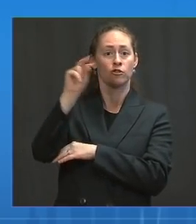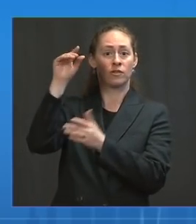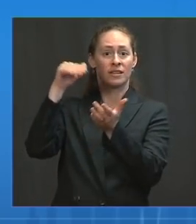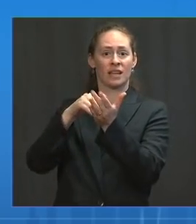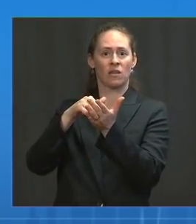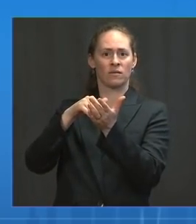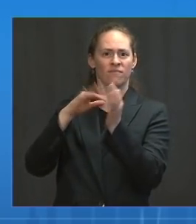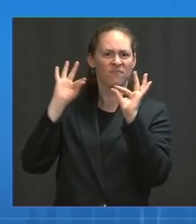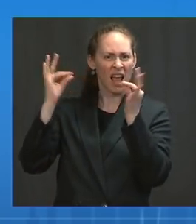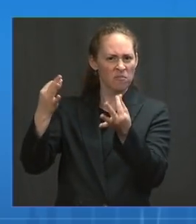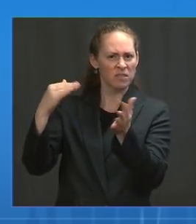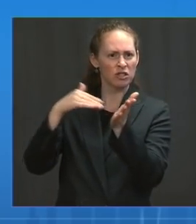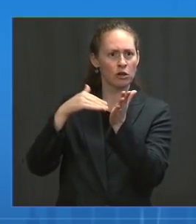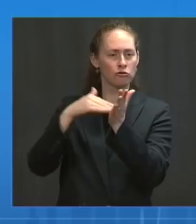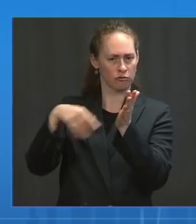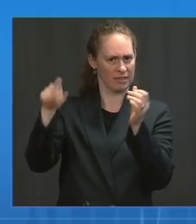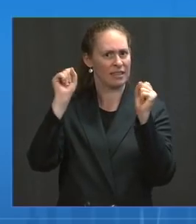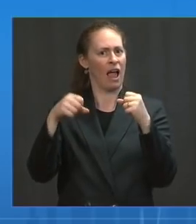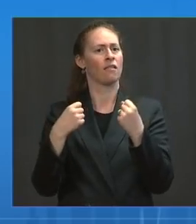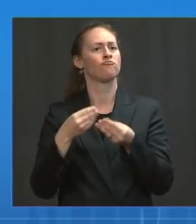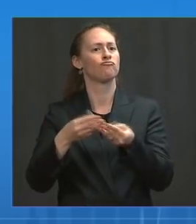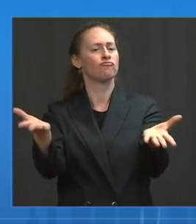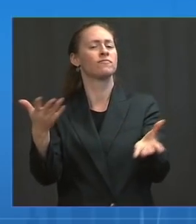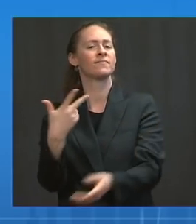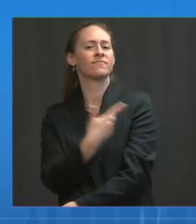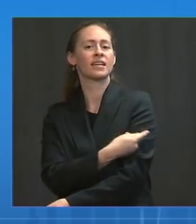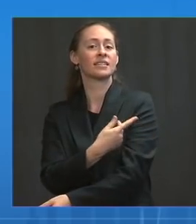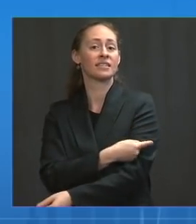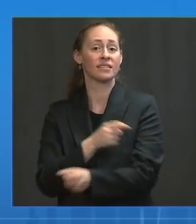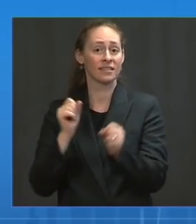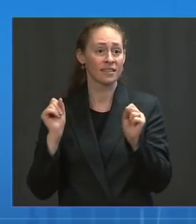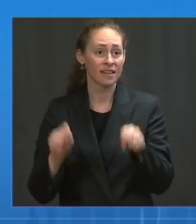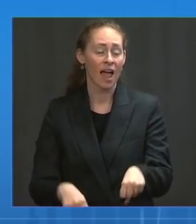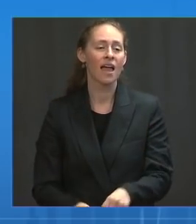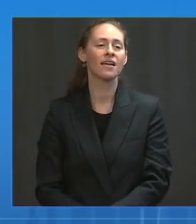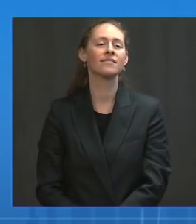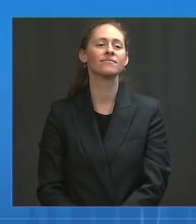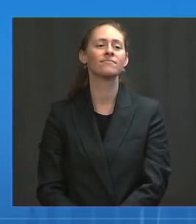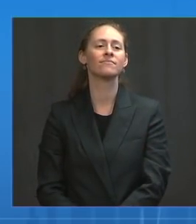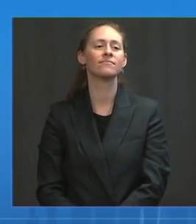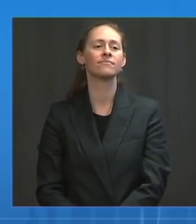We will build on this progress and work with pediatricians and other healthcare providers who serve younger people